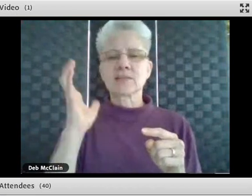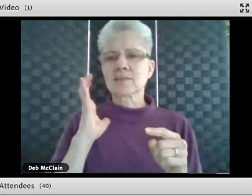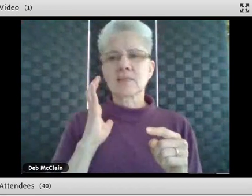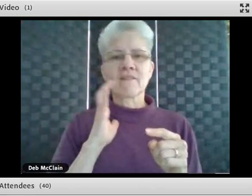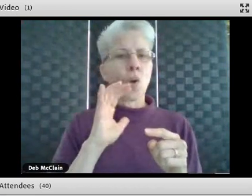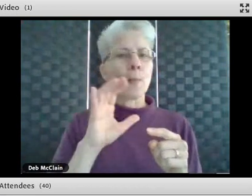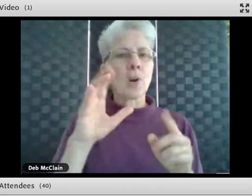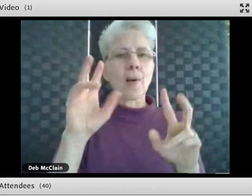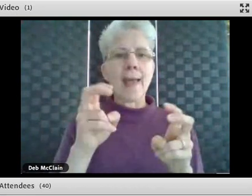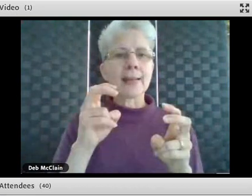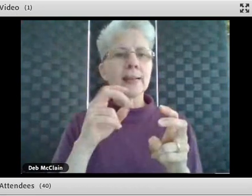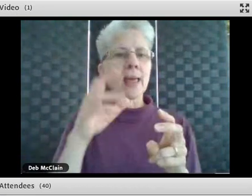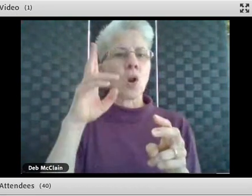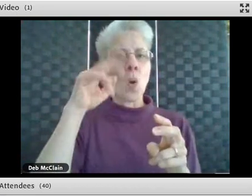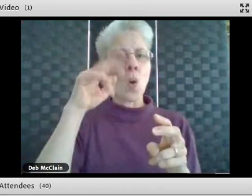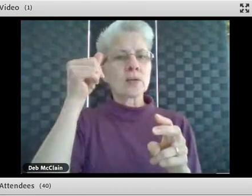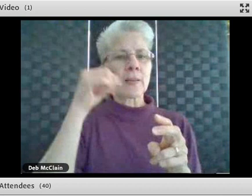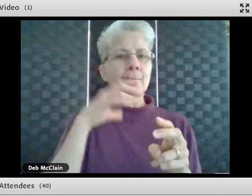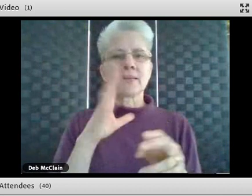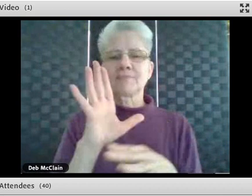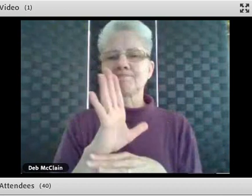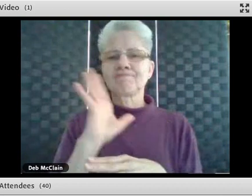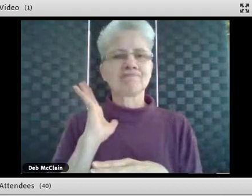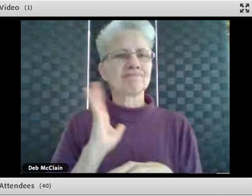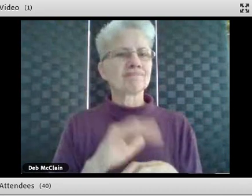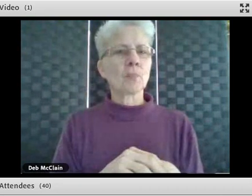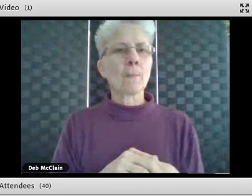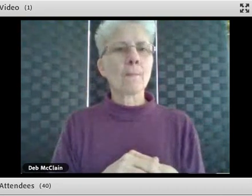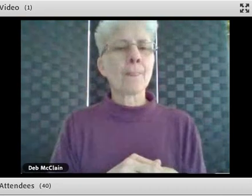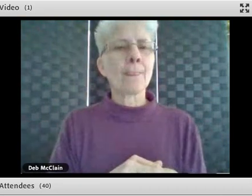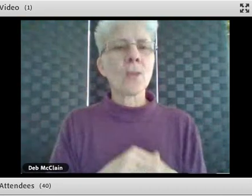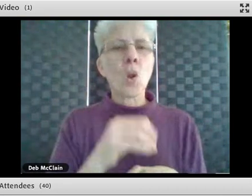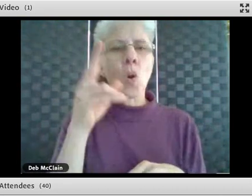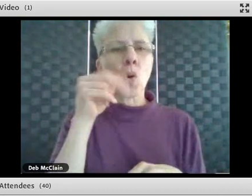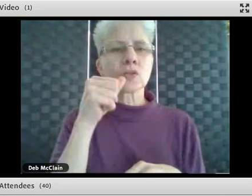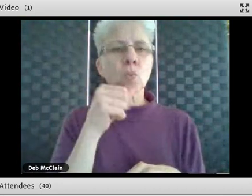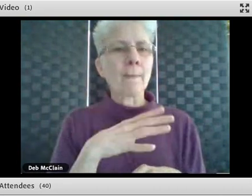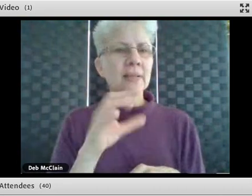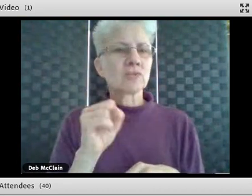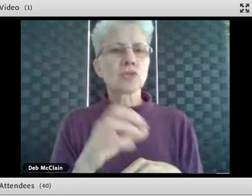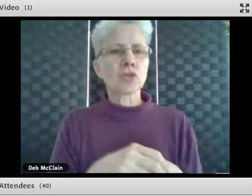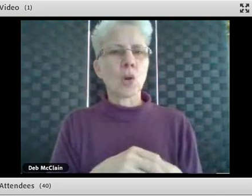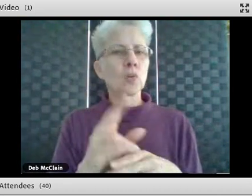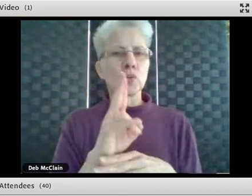like, horsemen or horsewomen and so forth. So, use those.